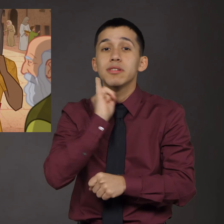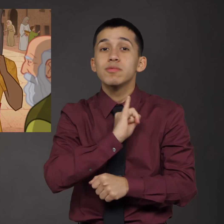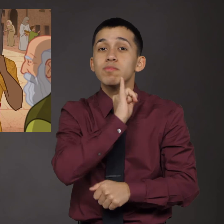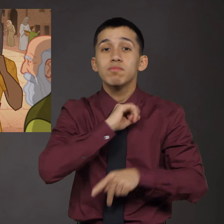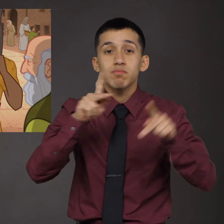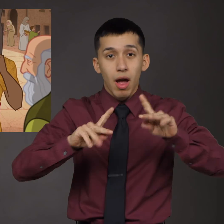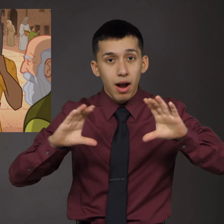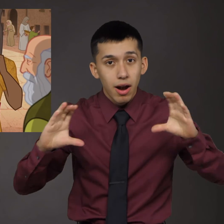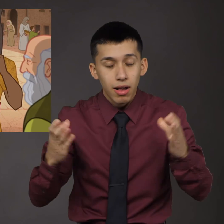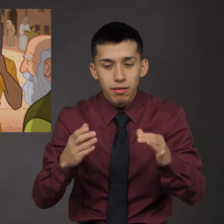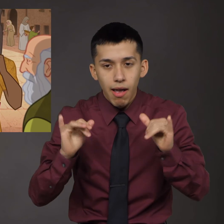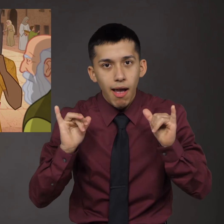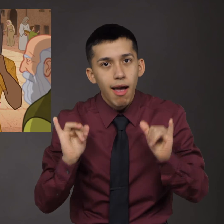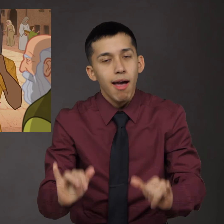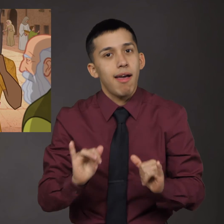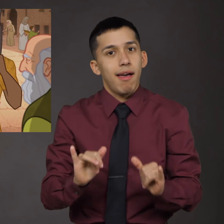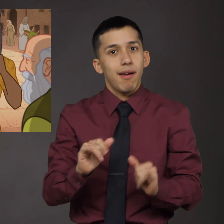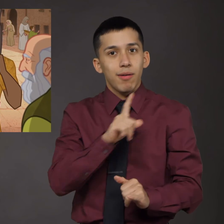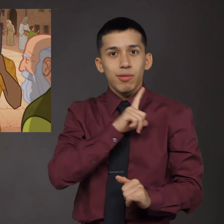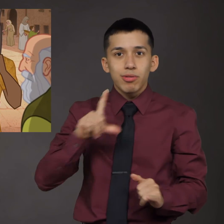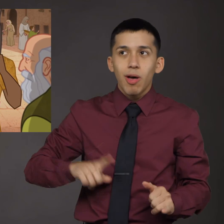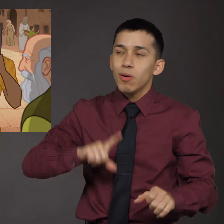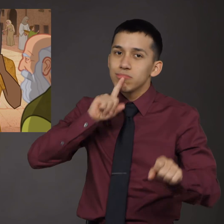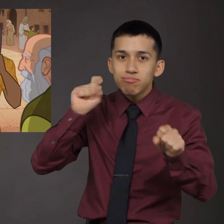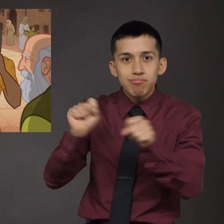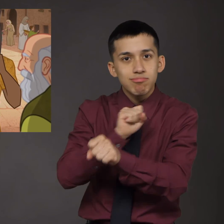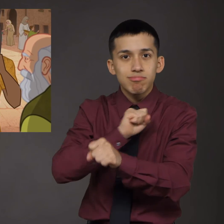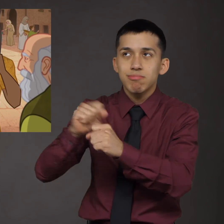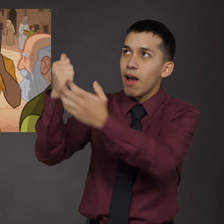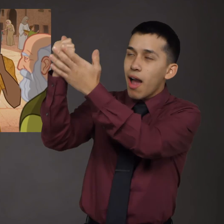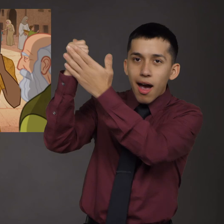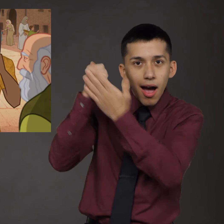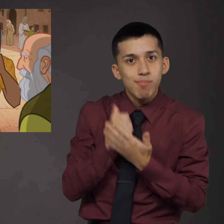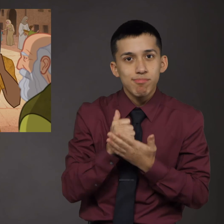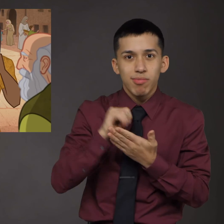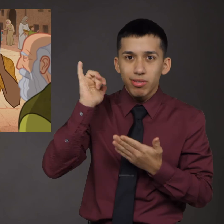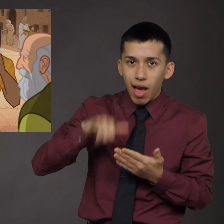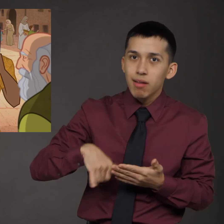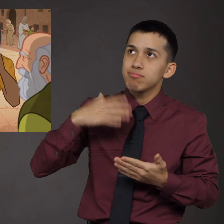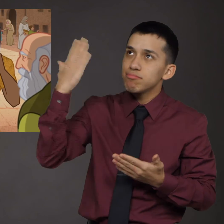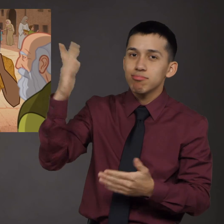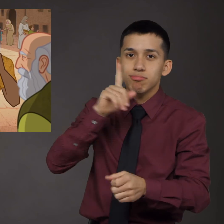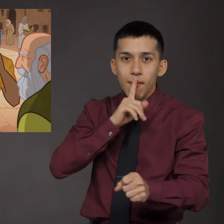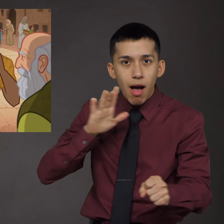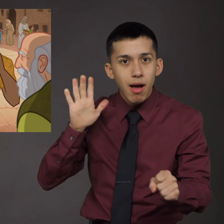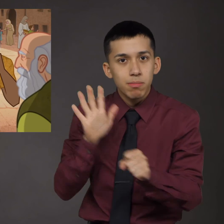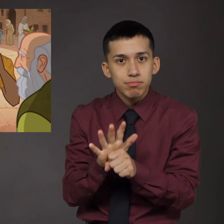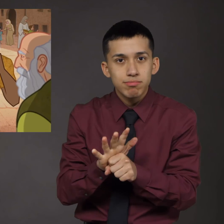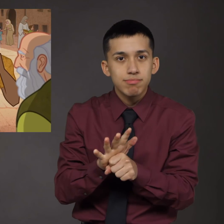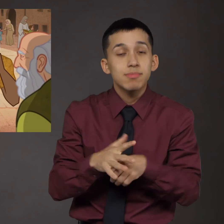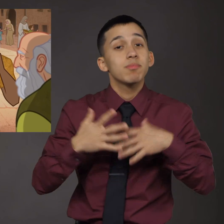The Lord helped the Israelites, like He promised.